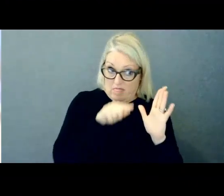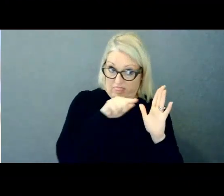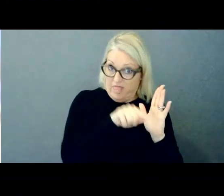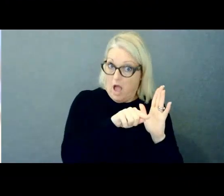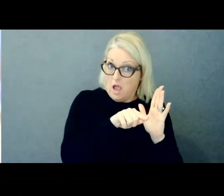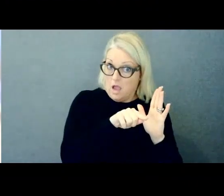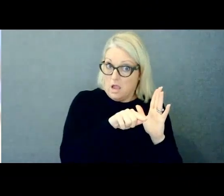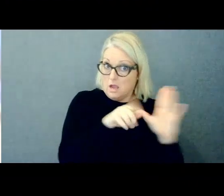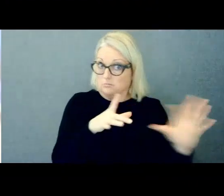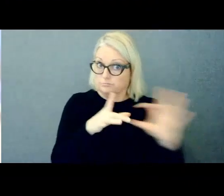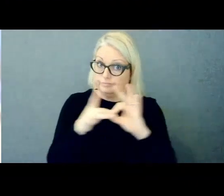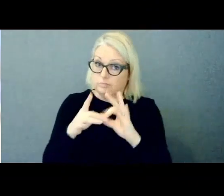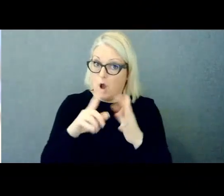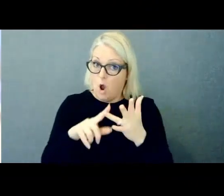for the services they fund?